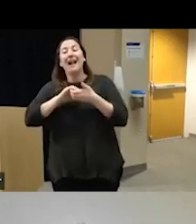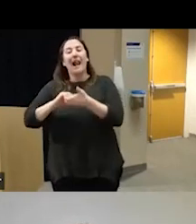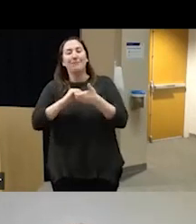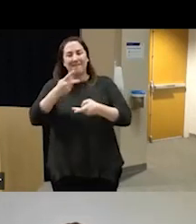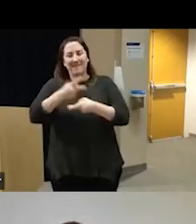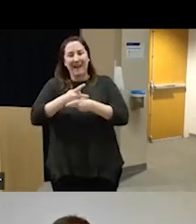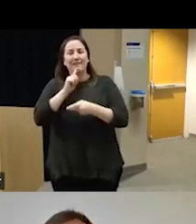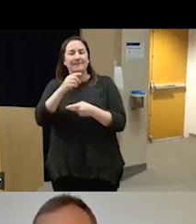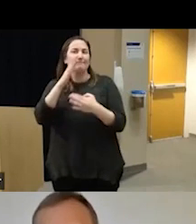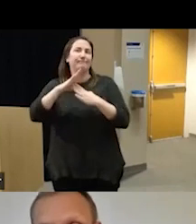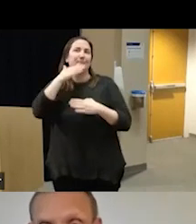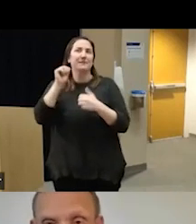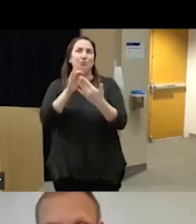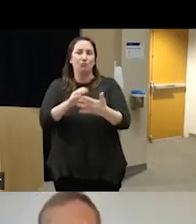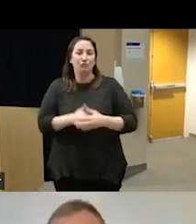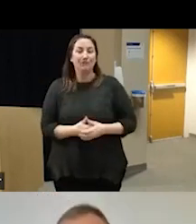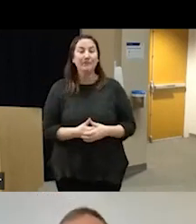And even Buddha many many years ago knew.